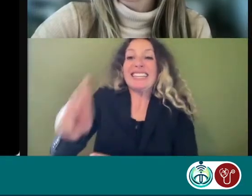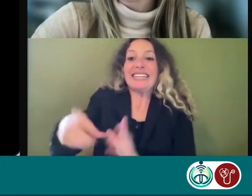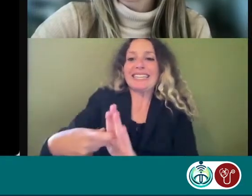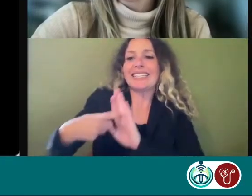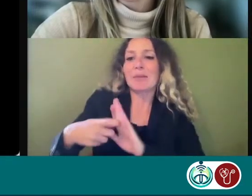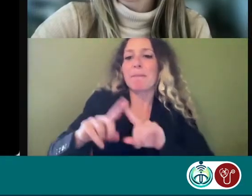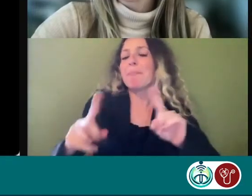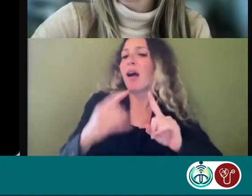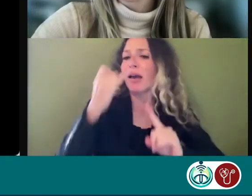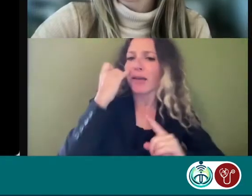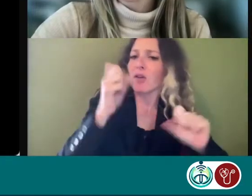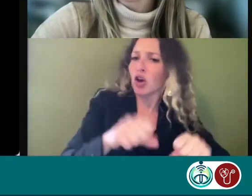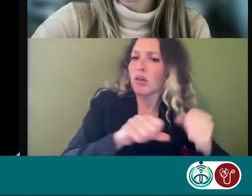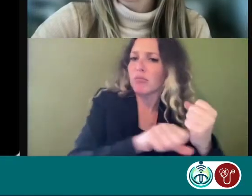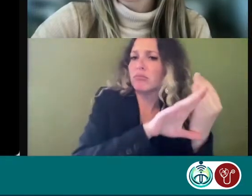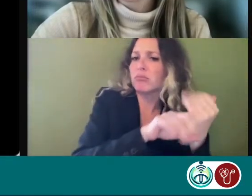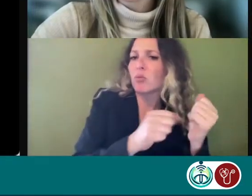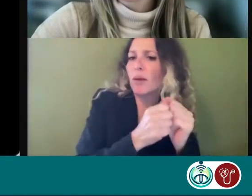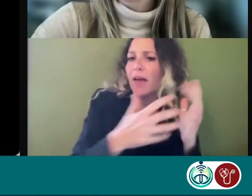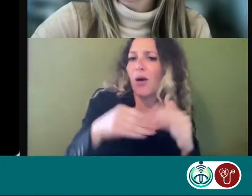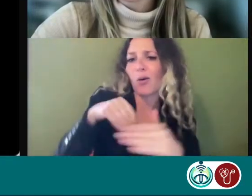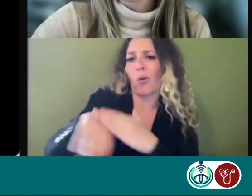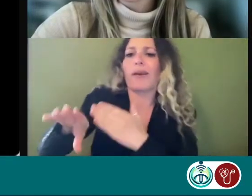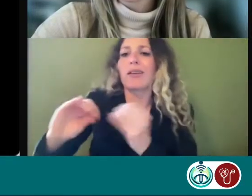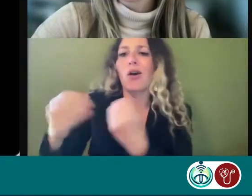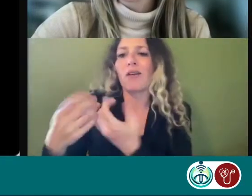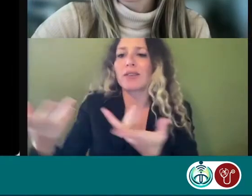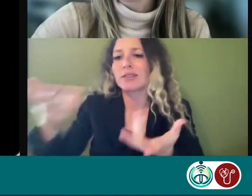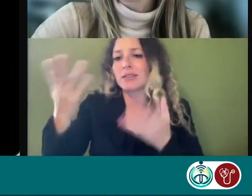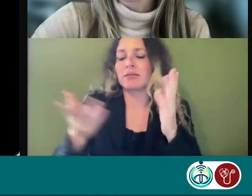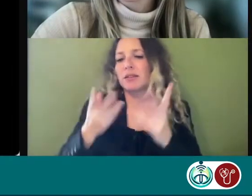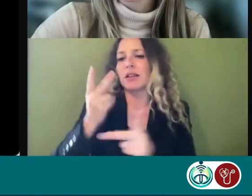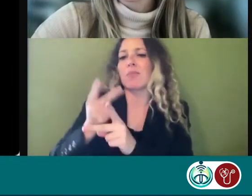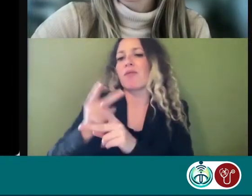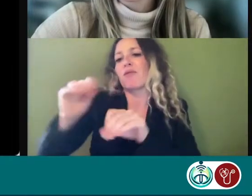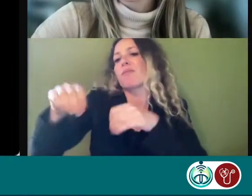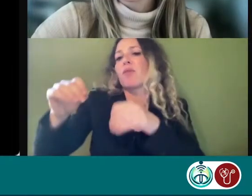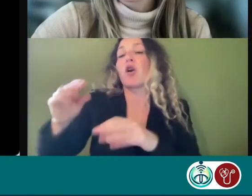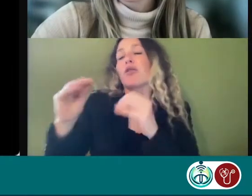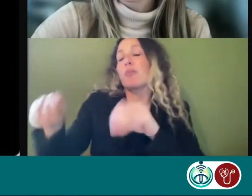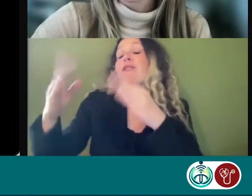be handled without having to see the caregiver in person, the provider in person. Next slide,